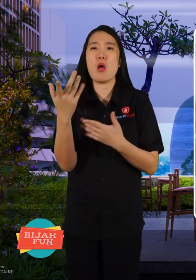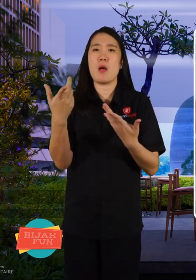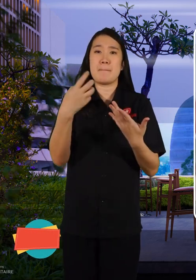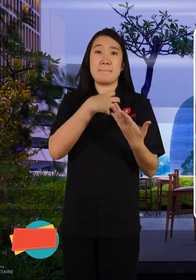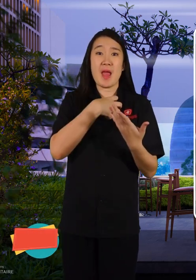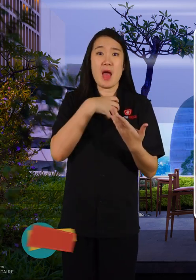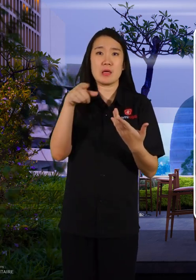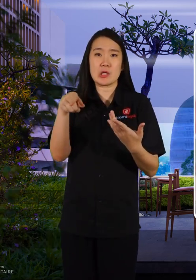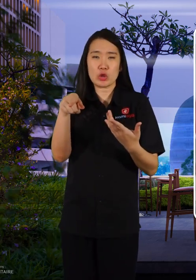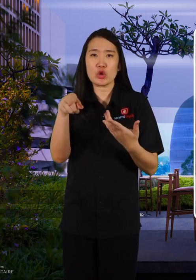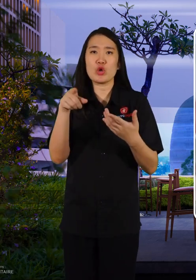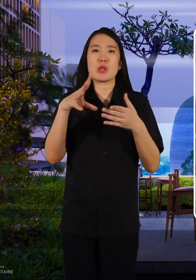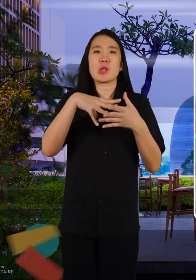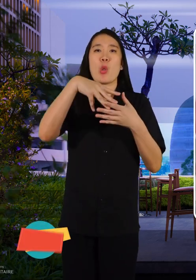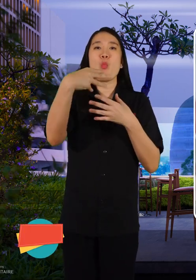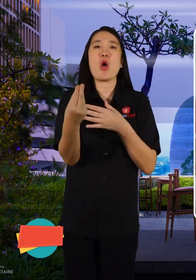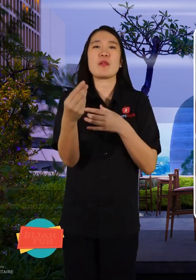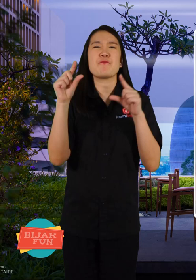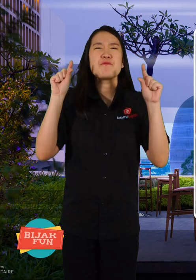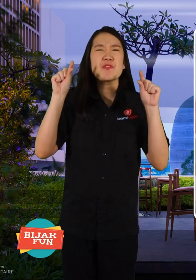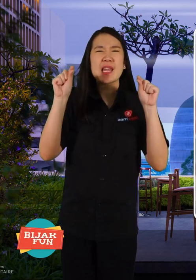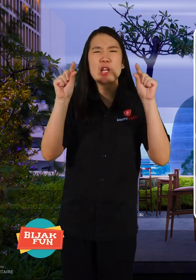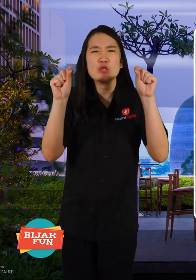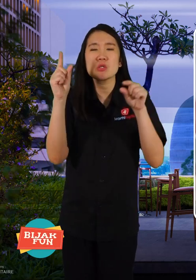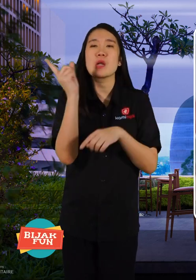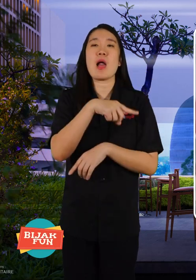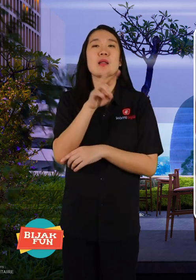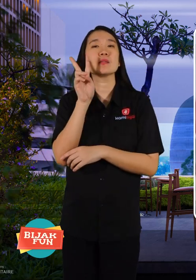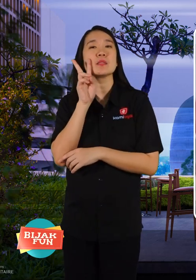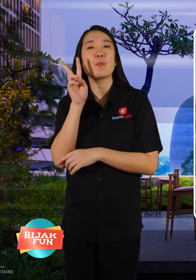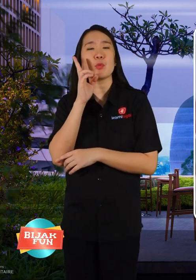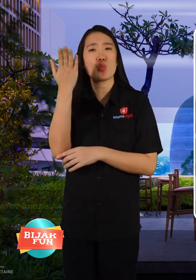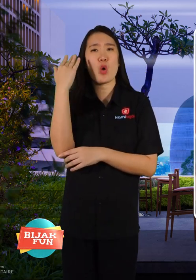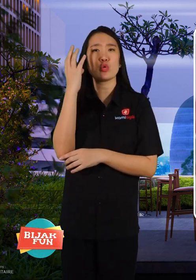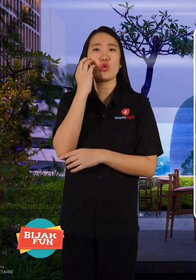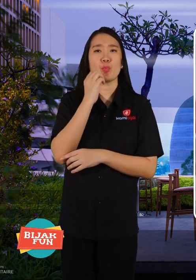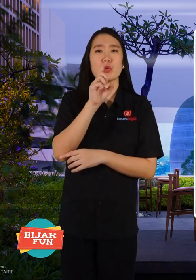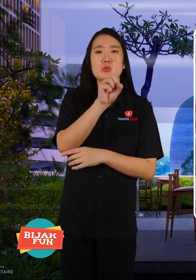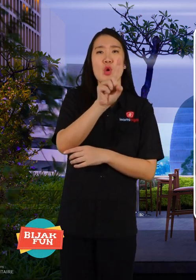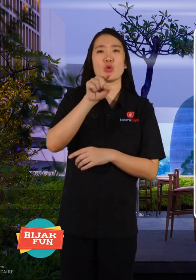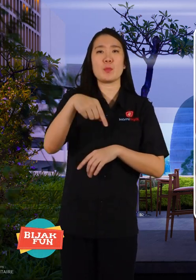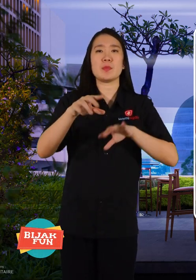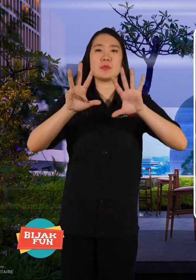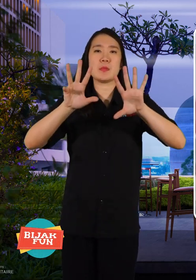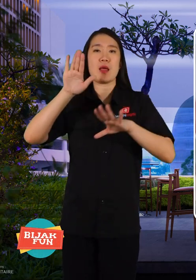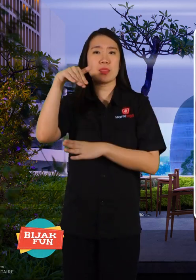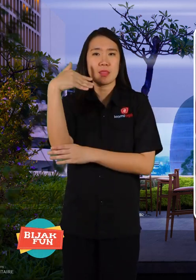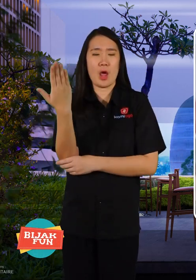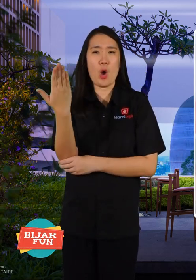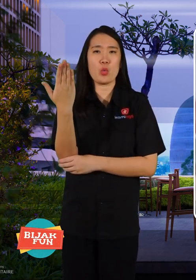The disease contracted the virus from its cousin when he was 1 year 9 months old.